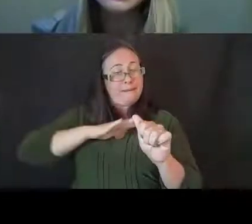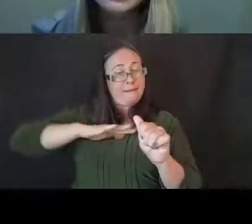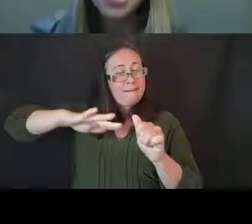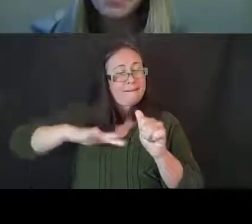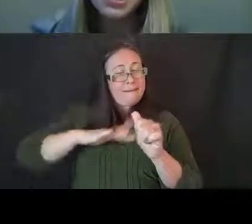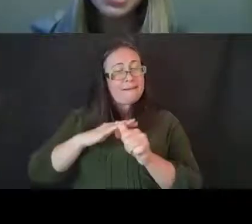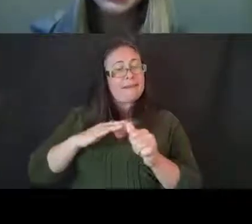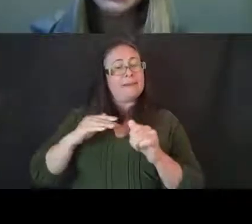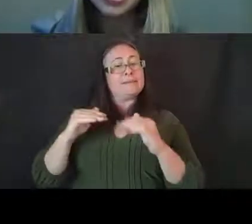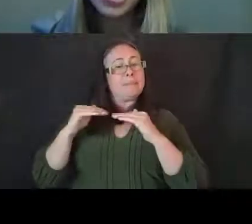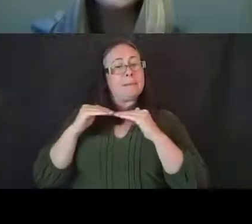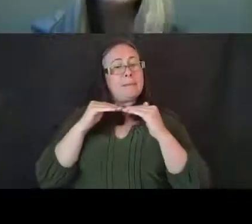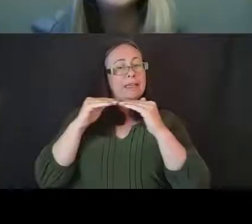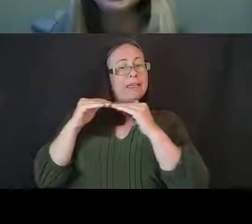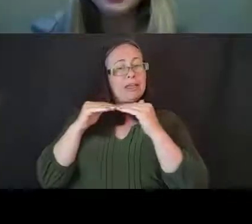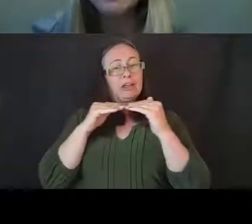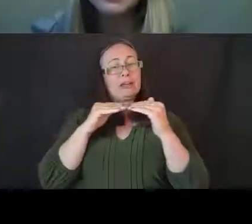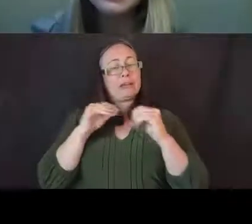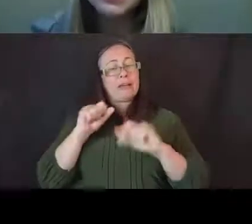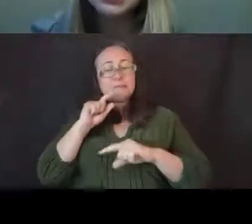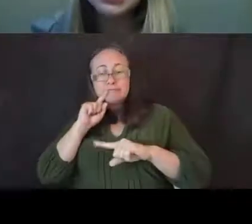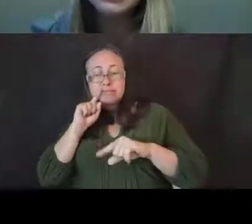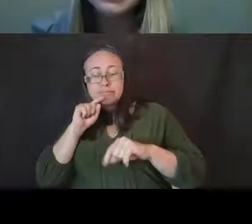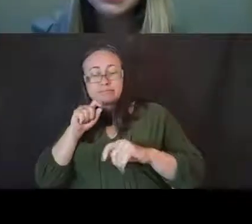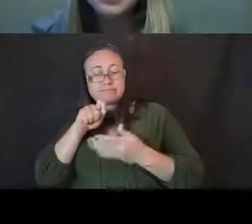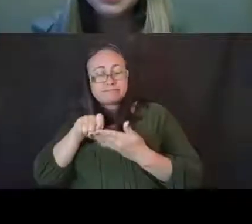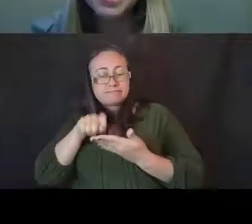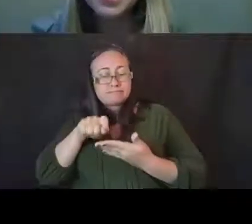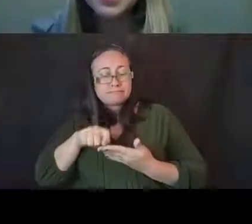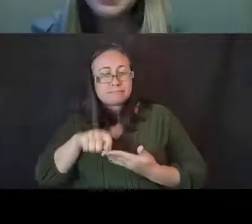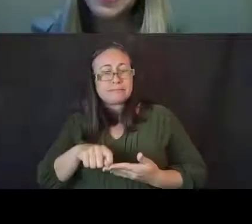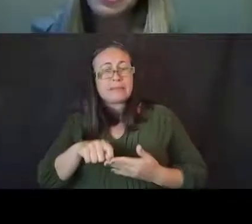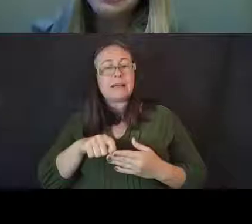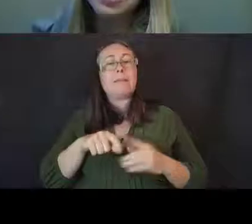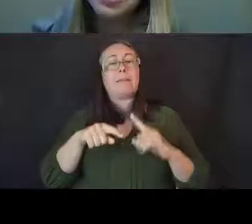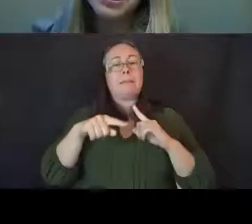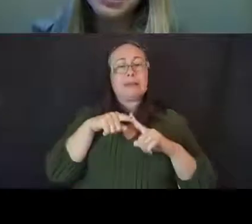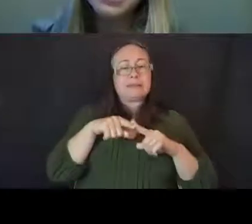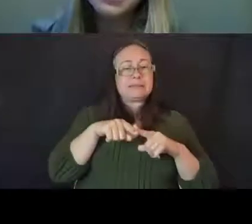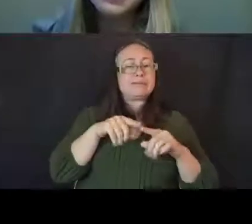as they're coming in in the chat during the presentation, as well, so thank you for joining us.